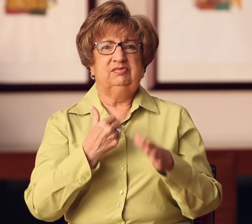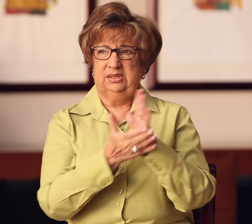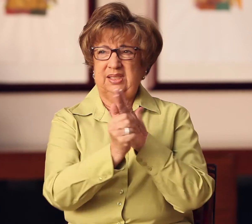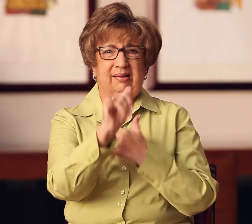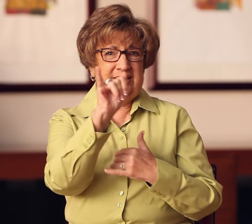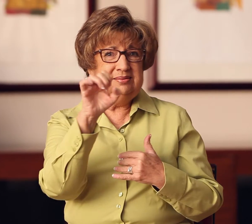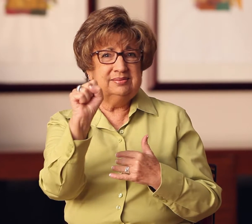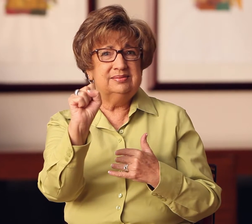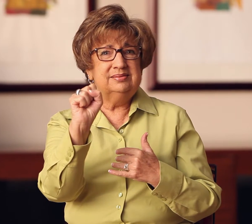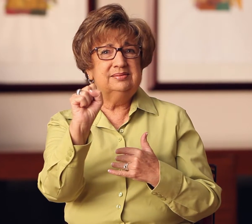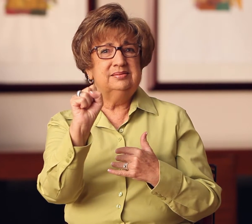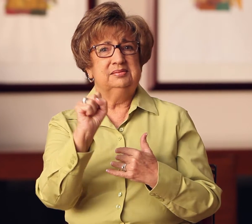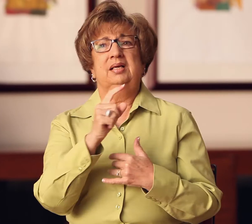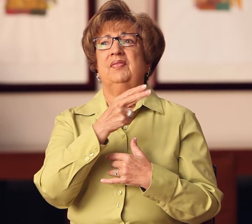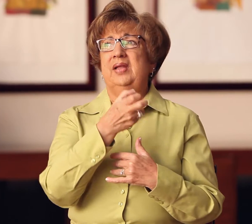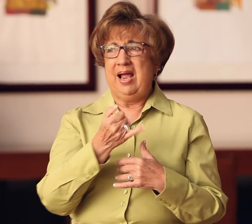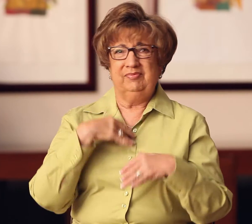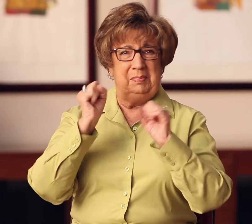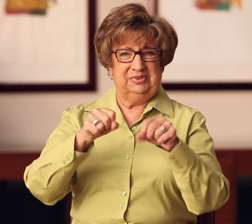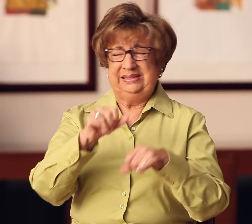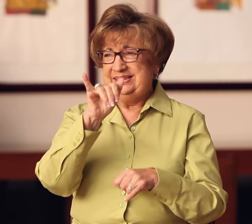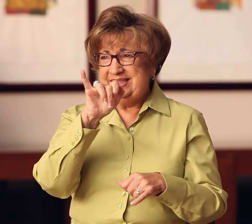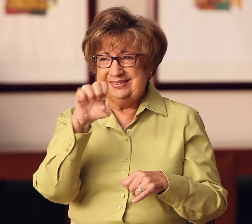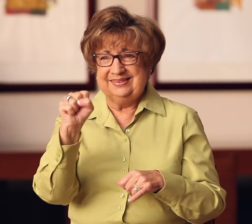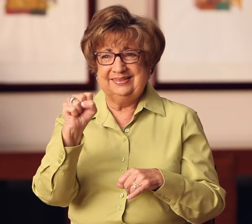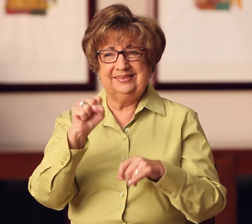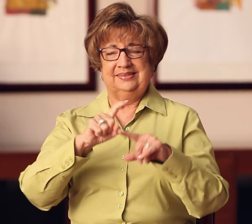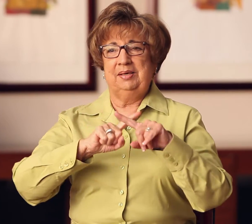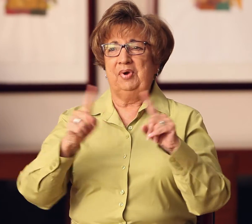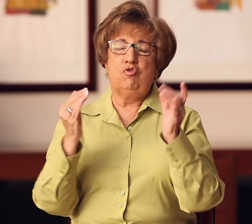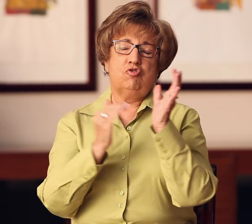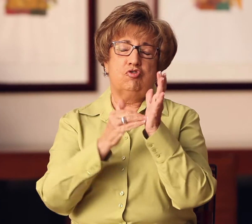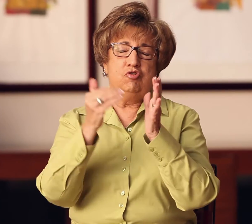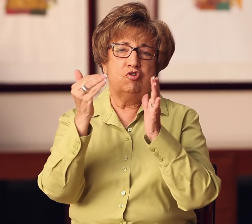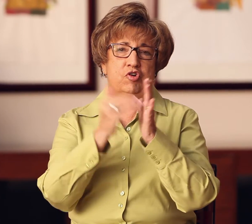Interpreters have skills; they have potential. However, interpreters often, in the flow of